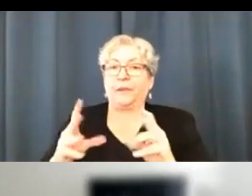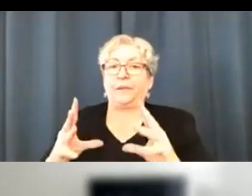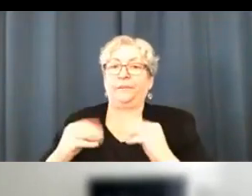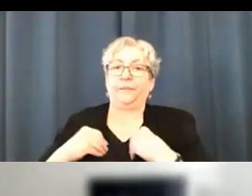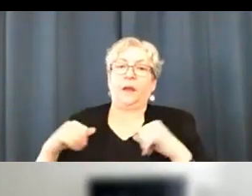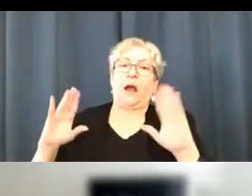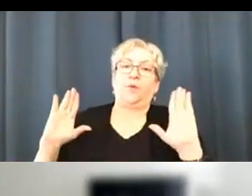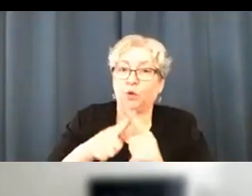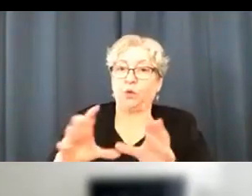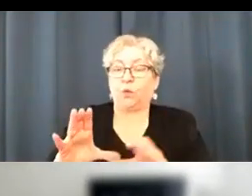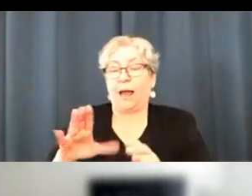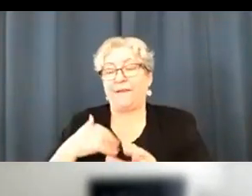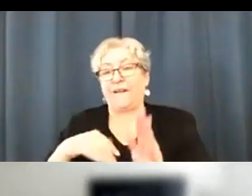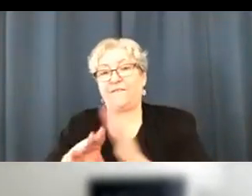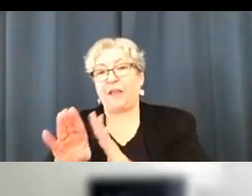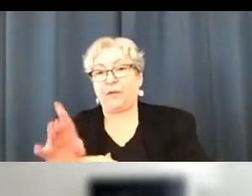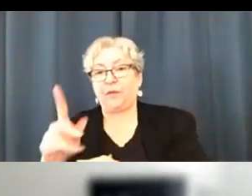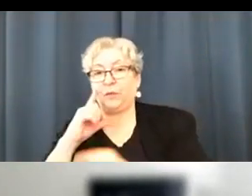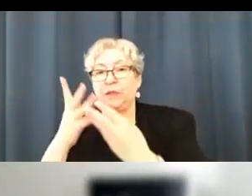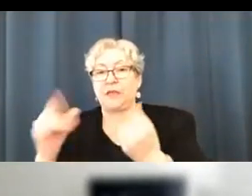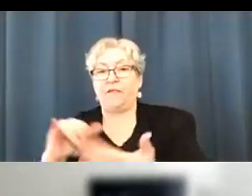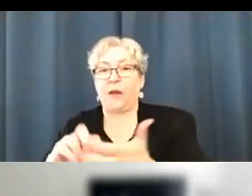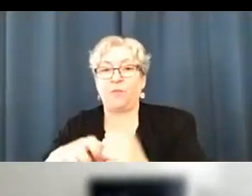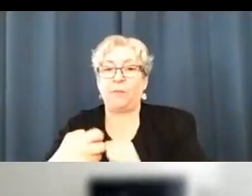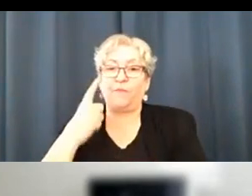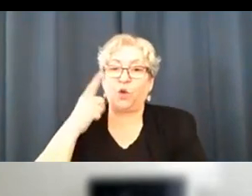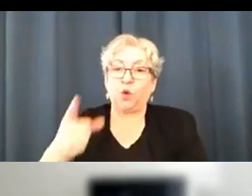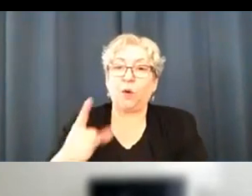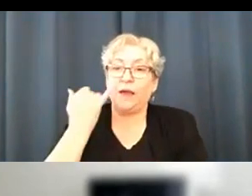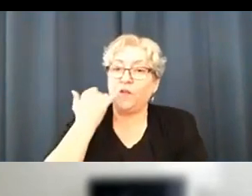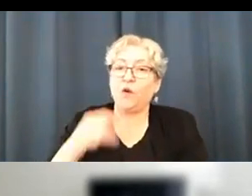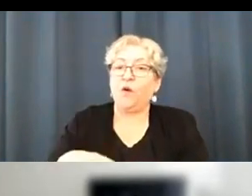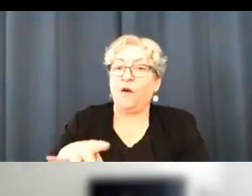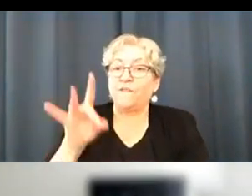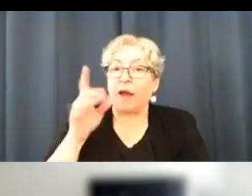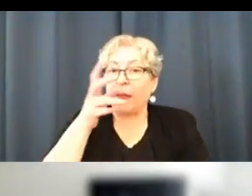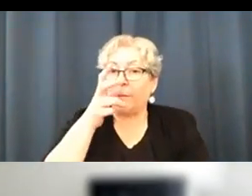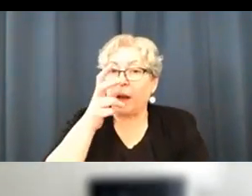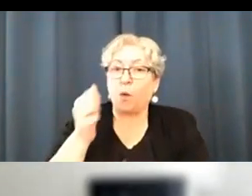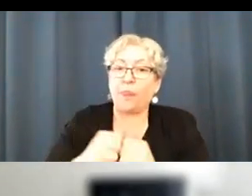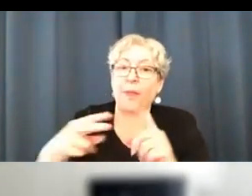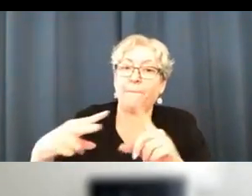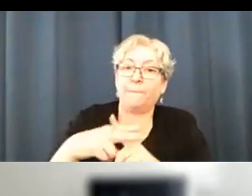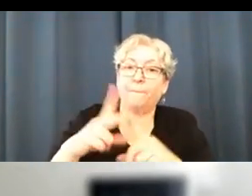to have a developer come in and remediate it for you. But if you do find a bug with a plugin that you have acquired somehow,